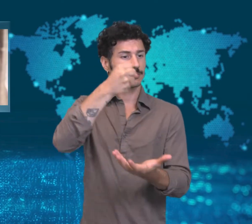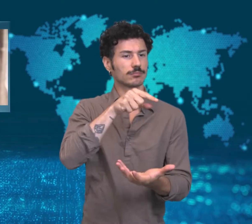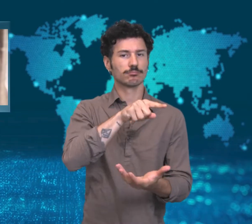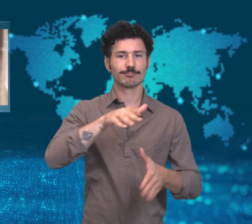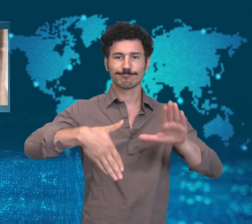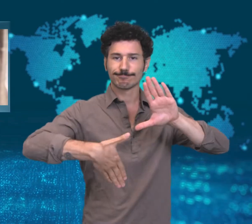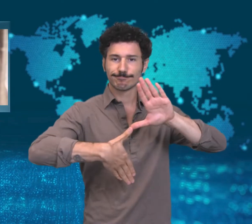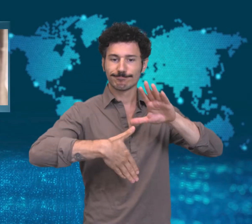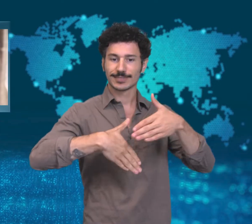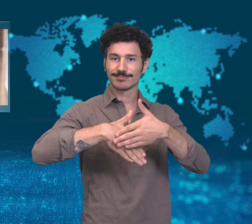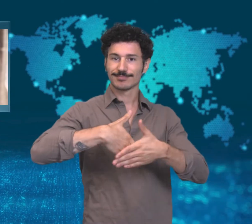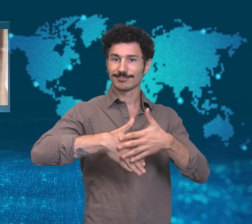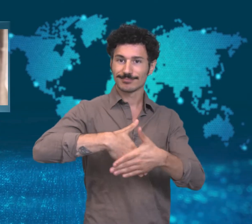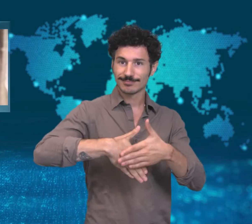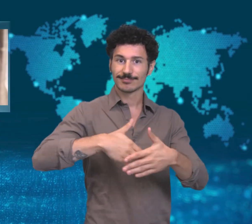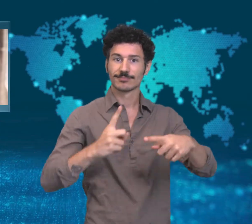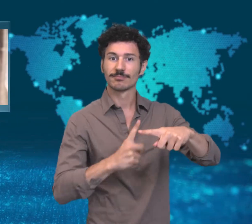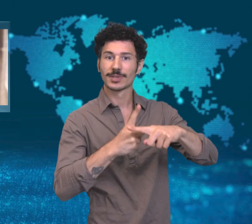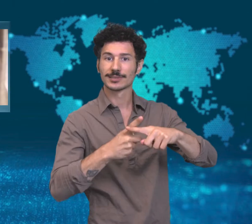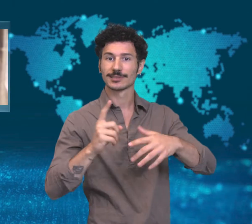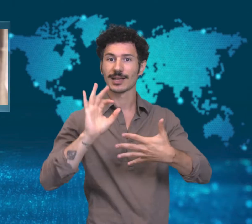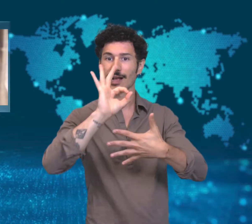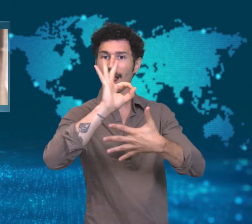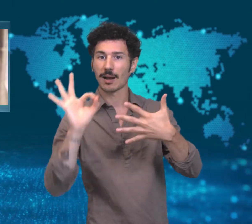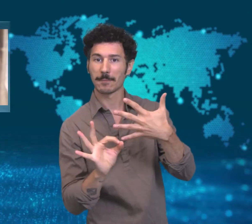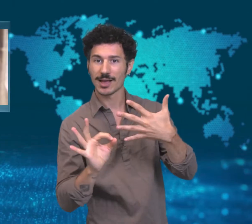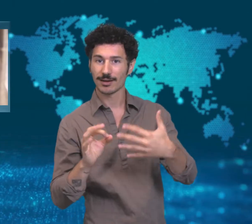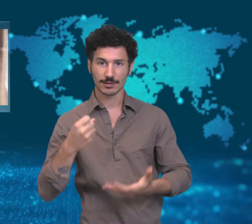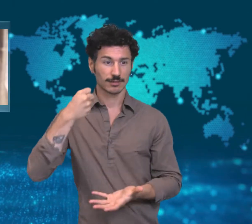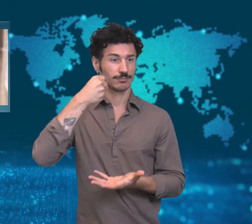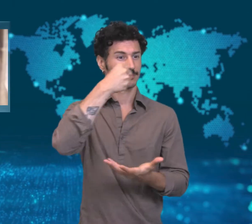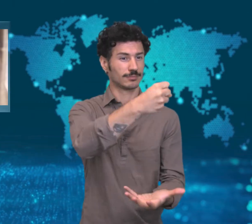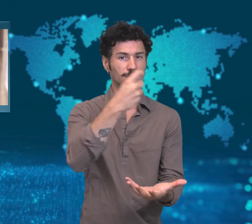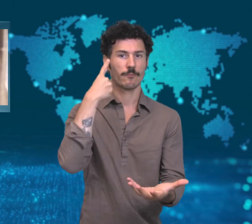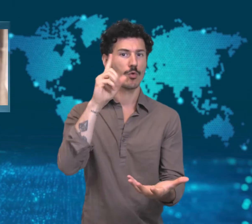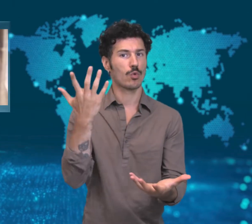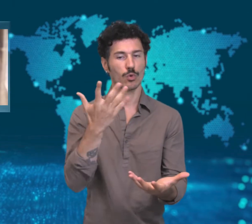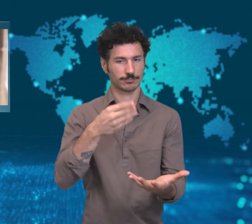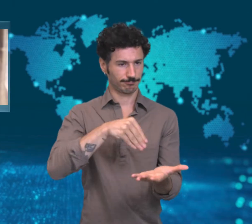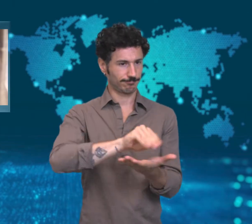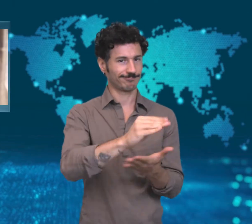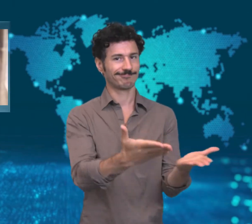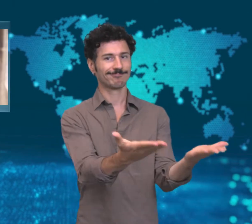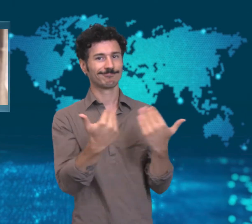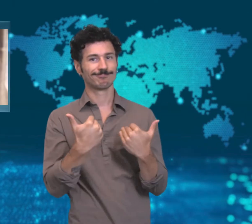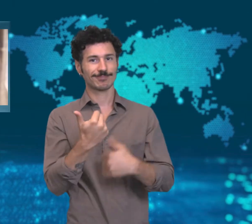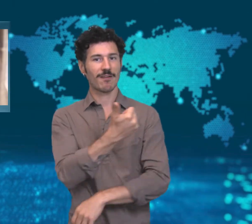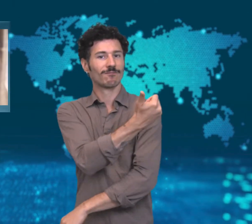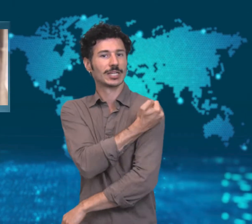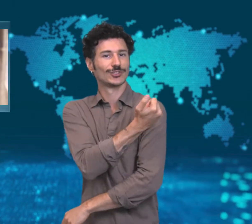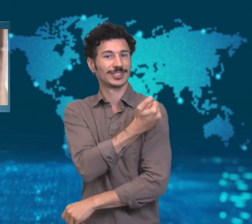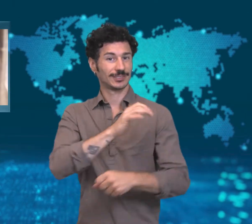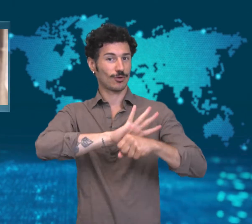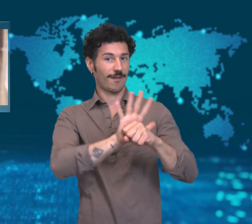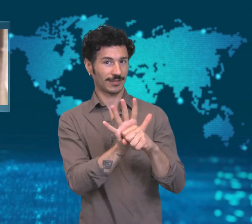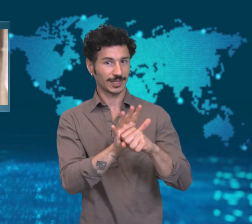China has offered a one-billion USD loan to Latin America and